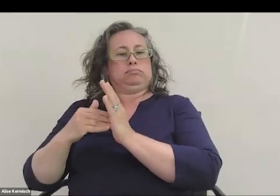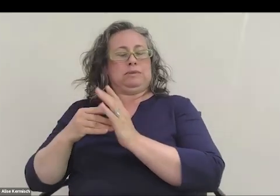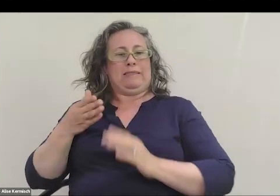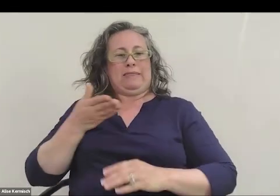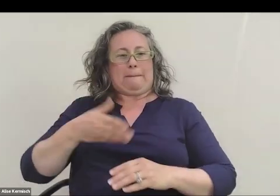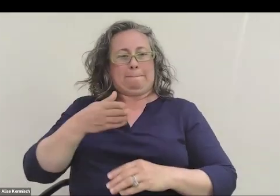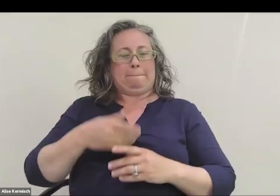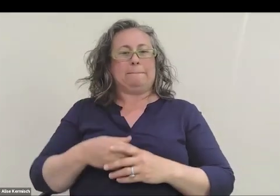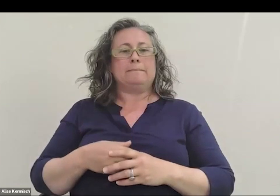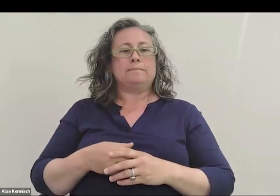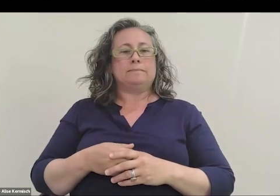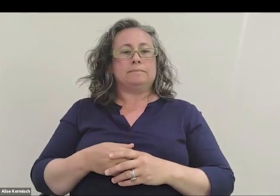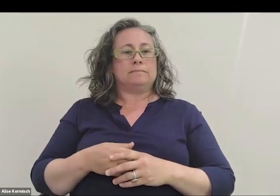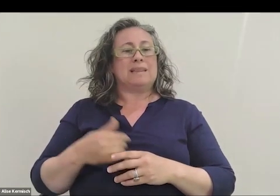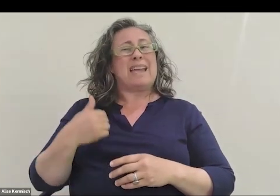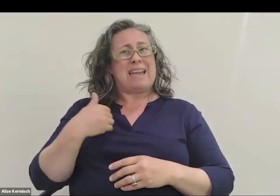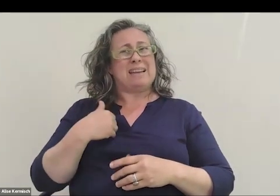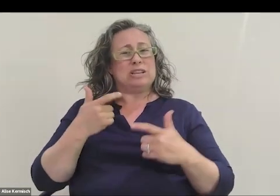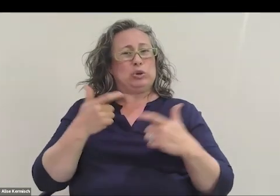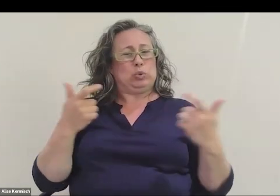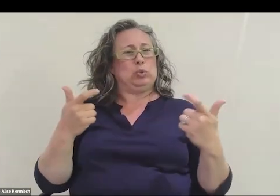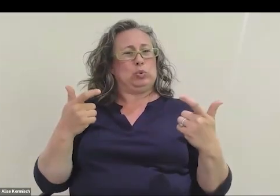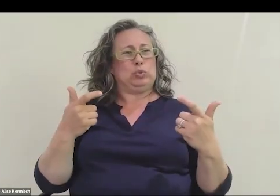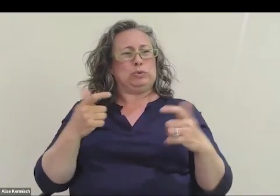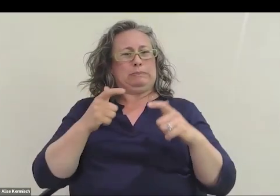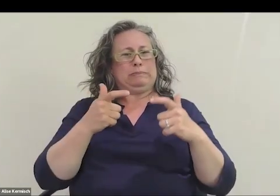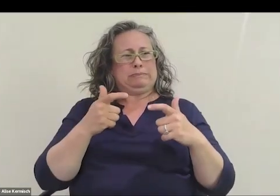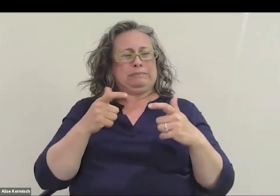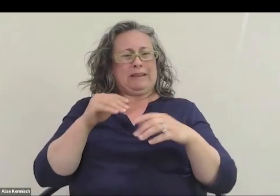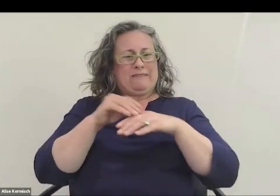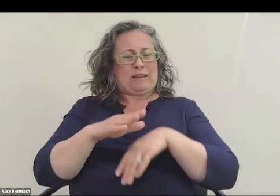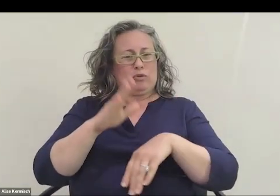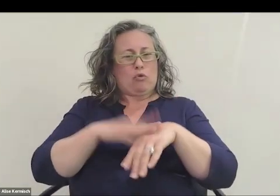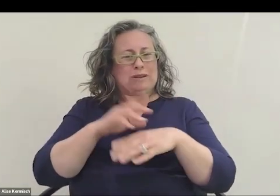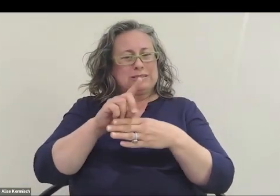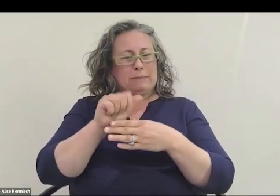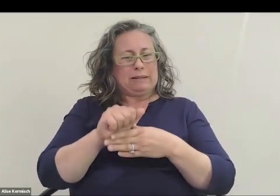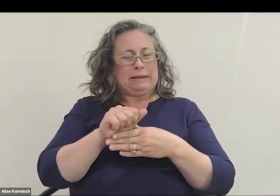This actually has a huge chilling effect on claiming disability identity and being included.